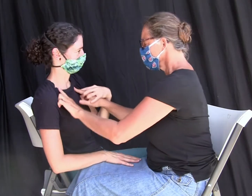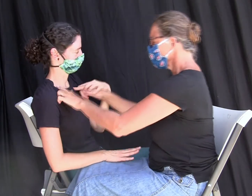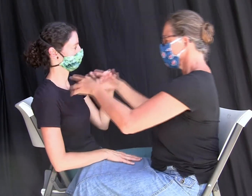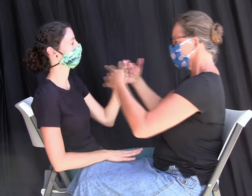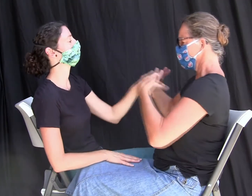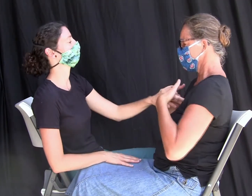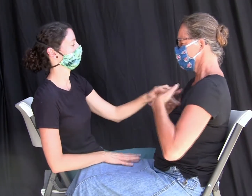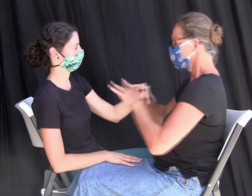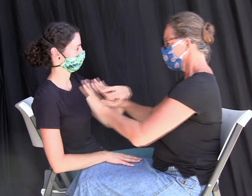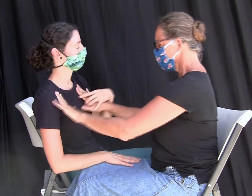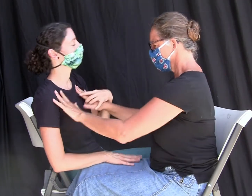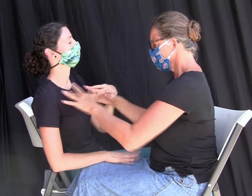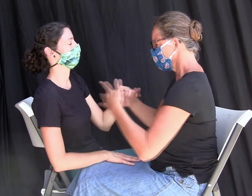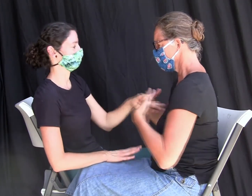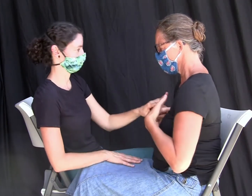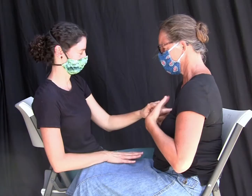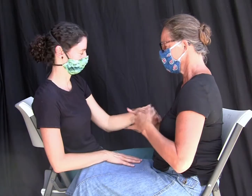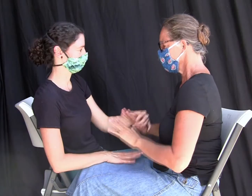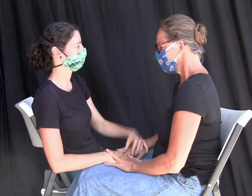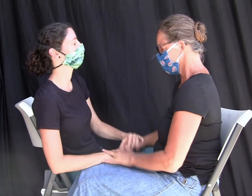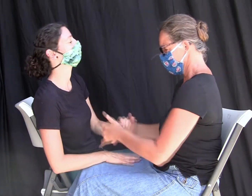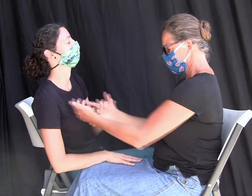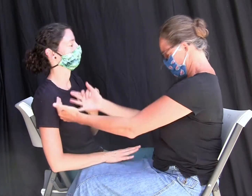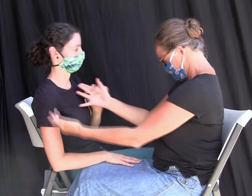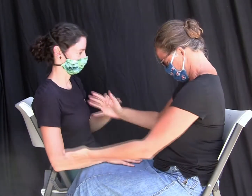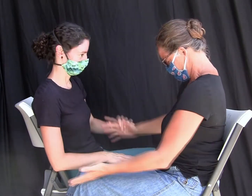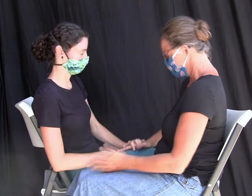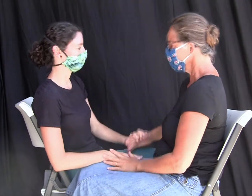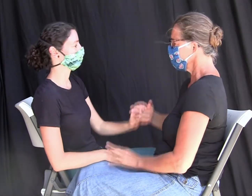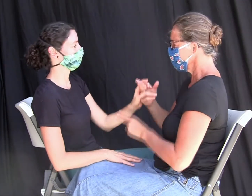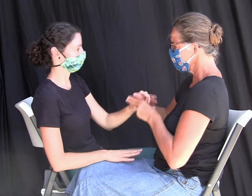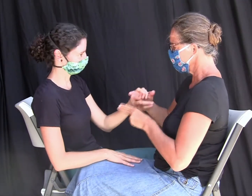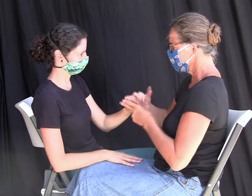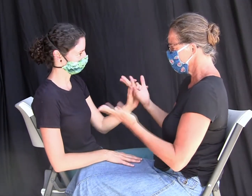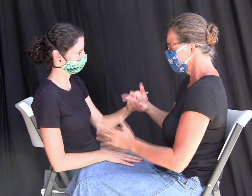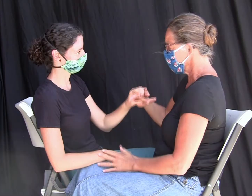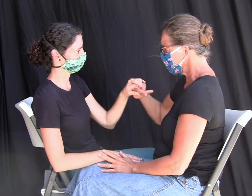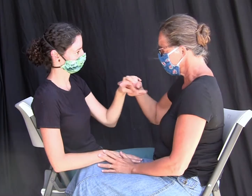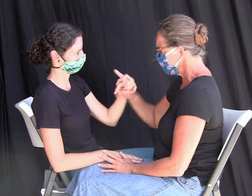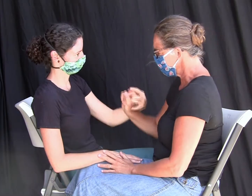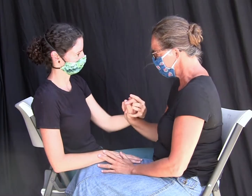toward the person they're speaking with. Touch goes both ways, and is received and expressed by both parties.